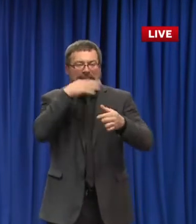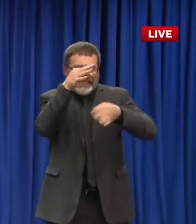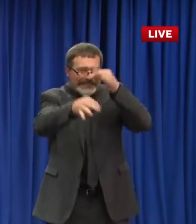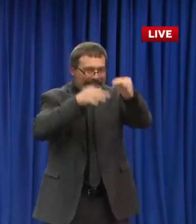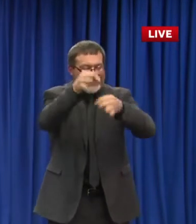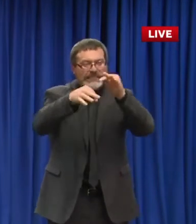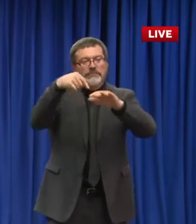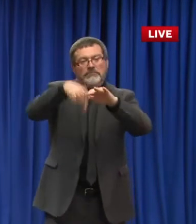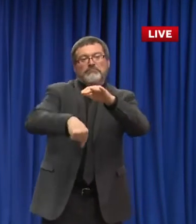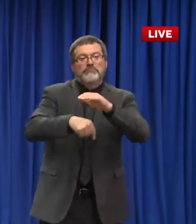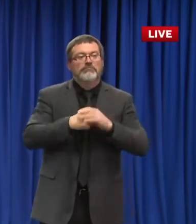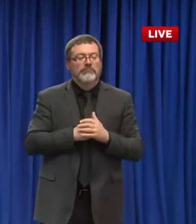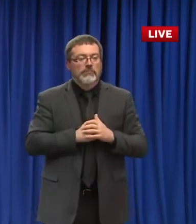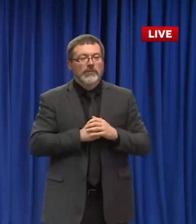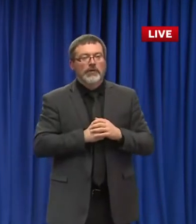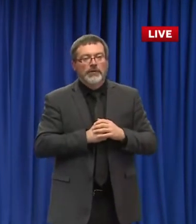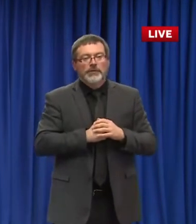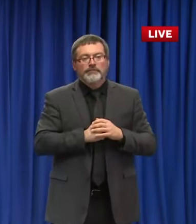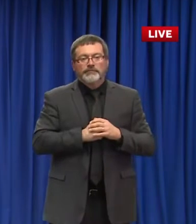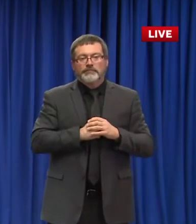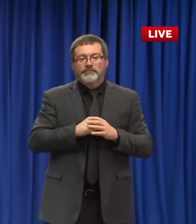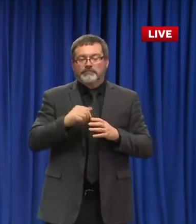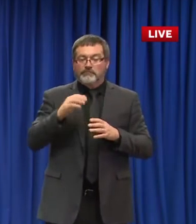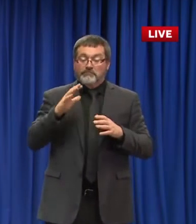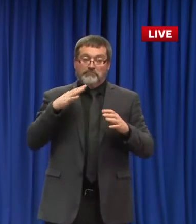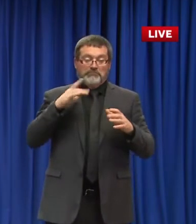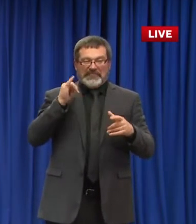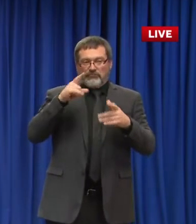ADDITIONAL STEPS AND CLARIFICATION. THE FIRST AREA I WANT TO TALK ABOUT IS CHILDCARE.